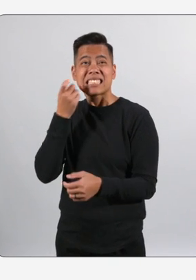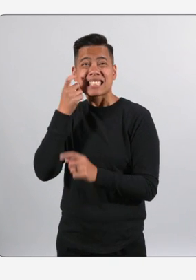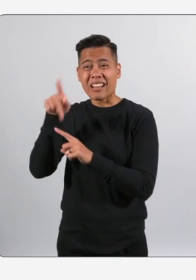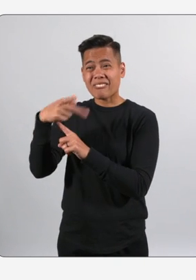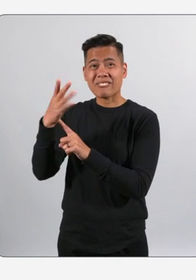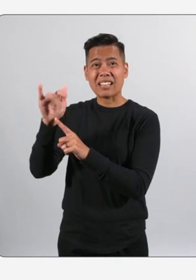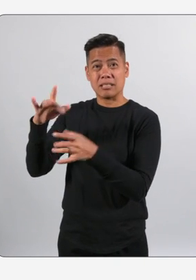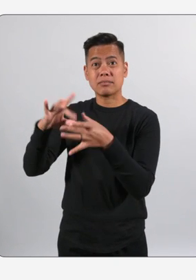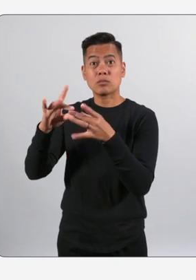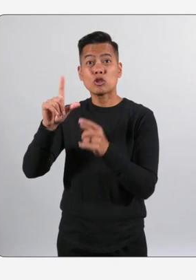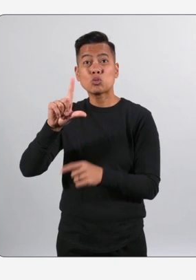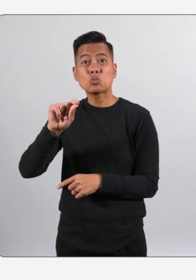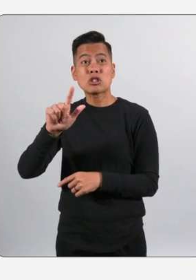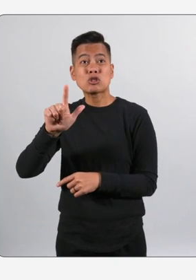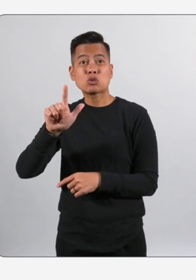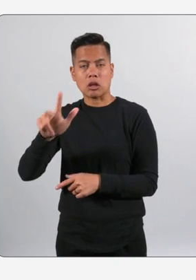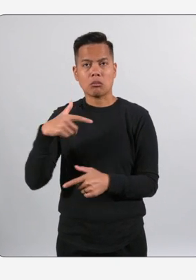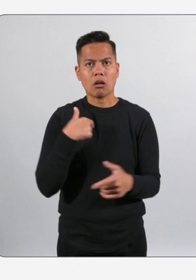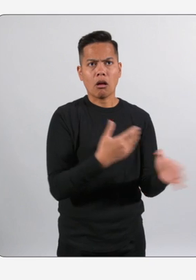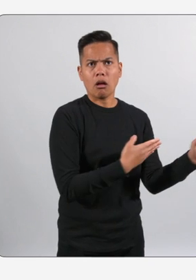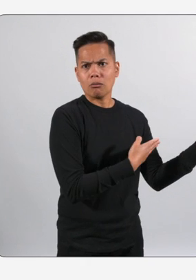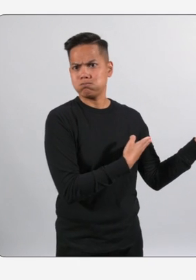we're in the middle of another big shift, the shift to AI.